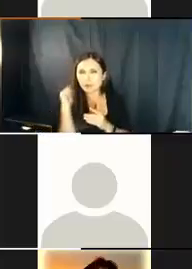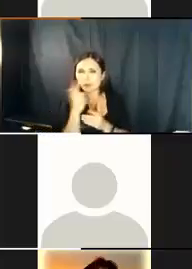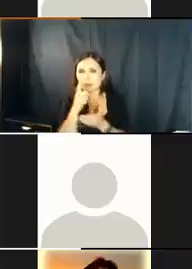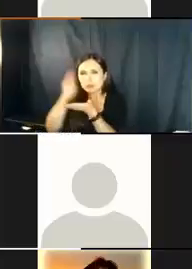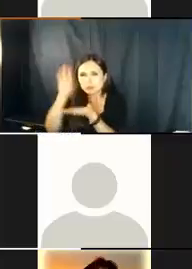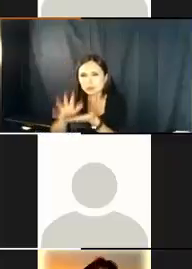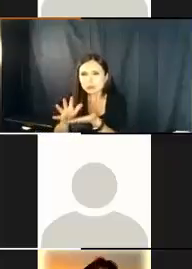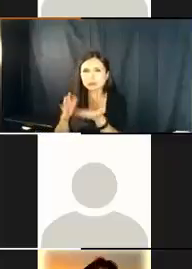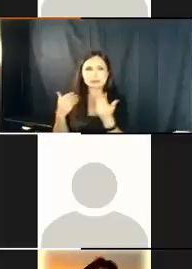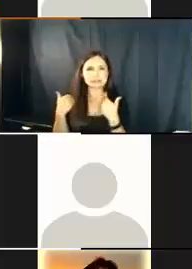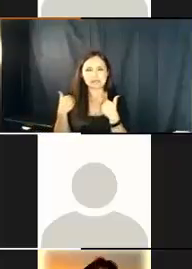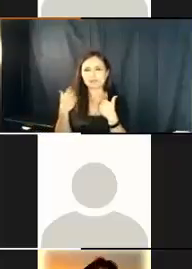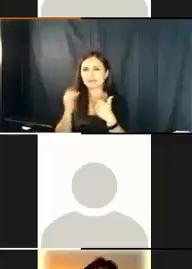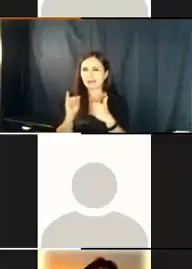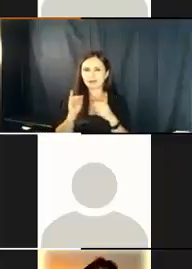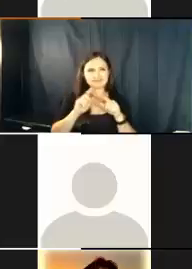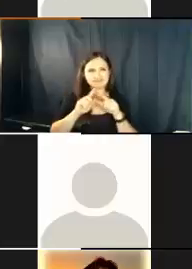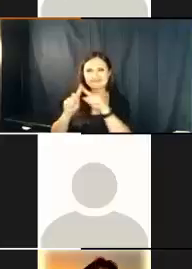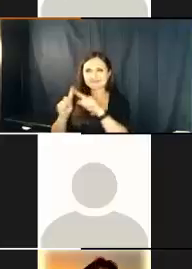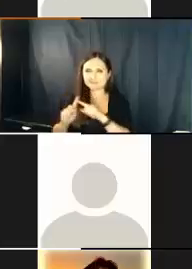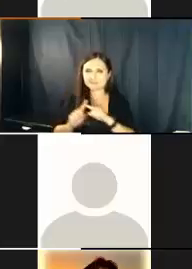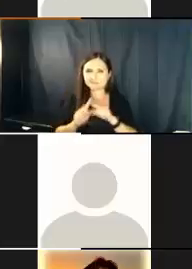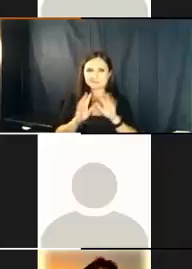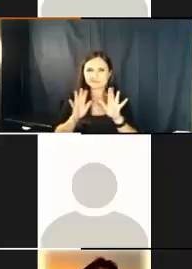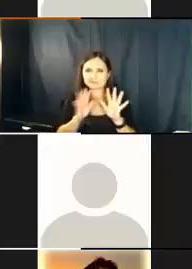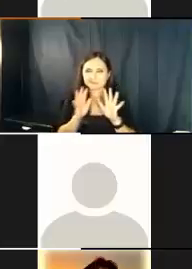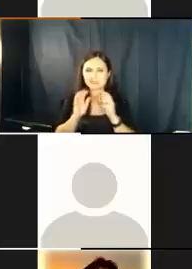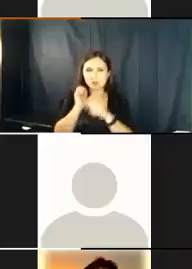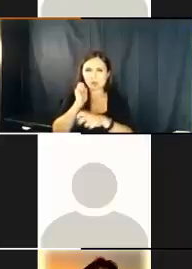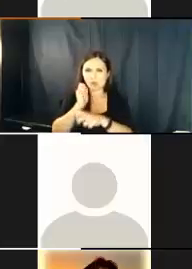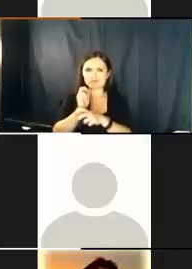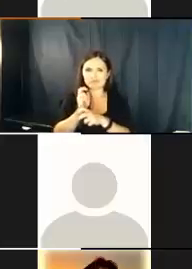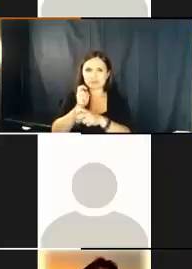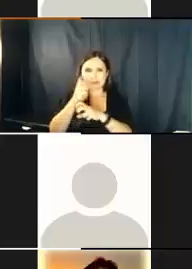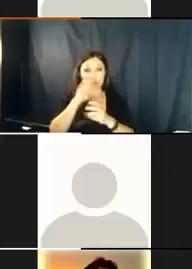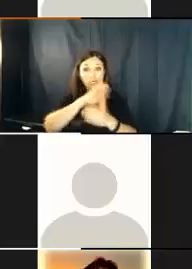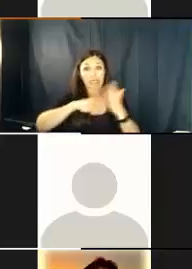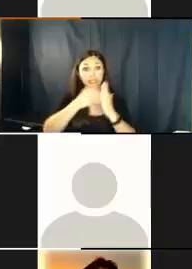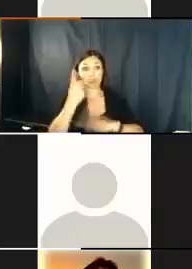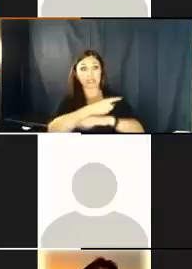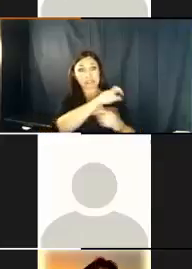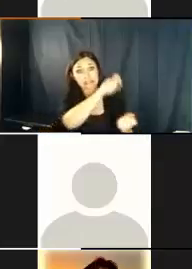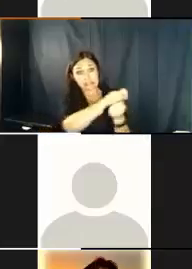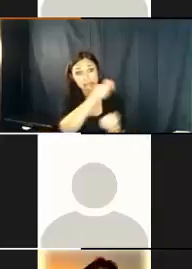a rolling basis there's not a way to put calendar dates and for them but that's those are great ideas.